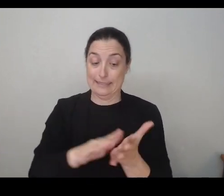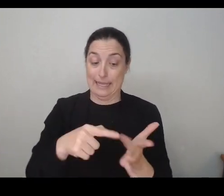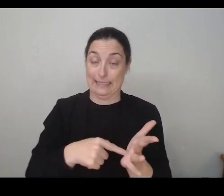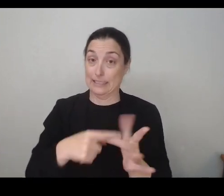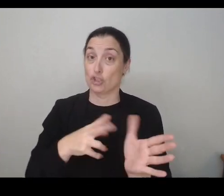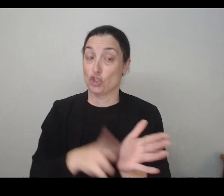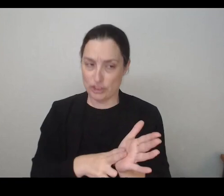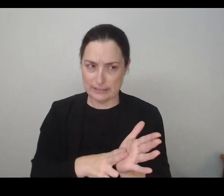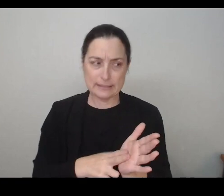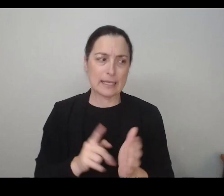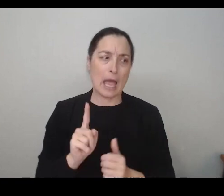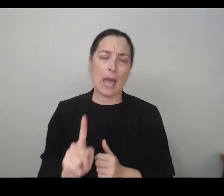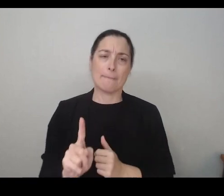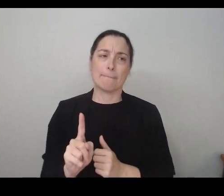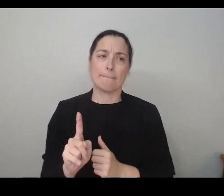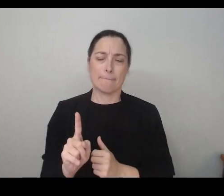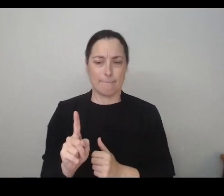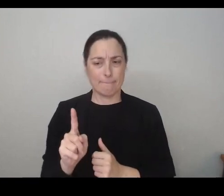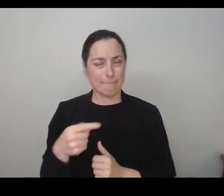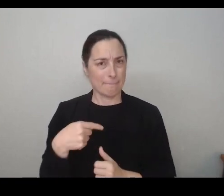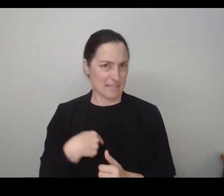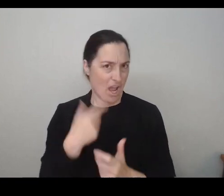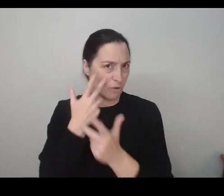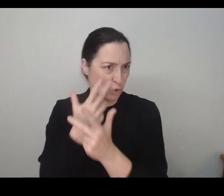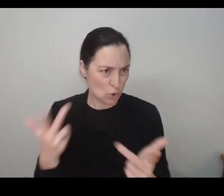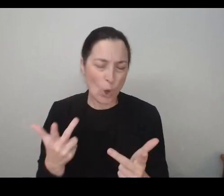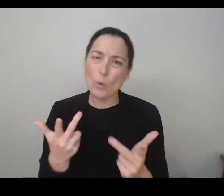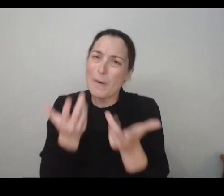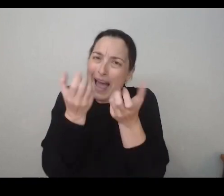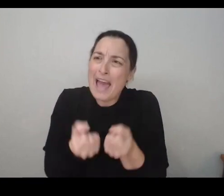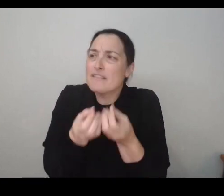As I showed, we have some response of local artists